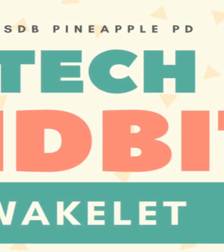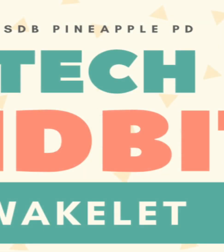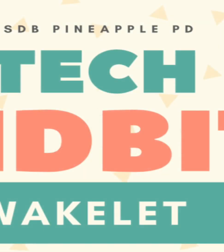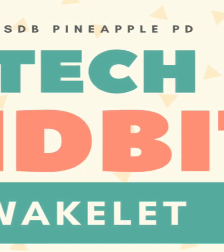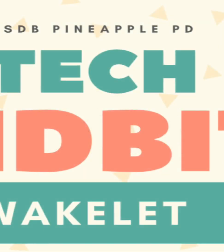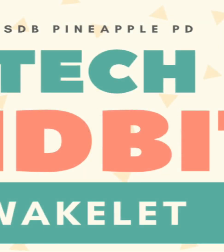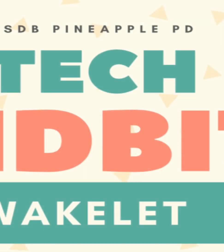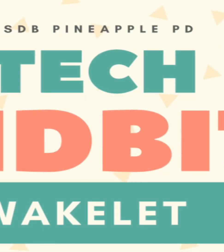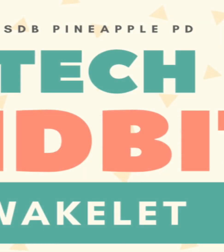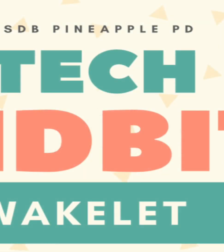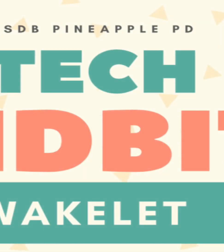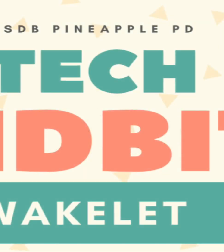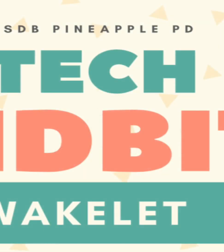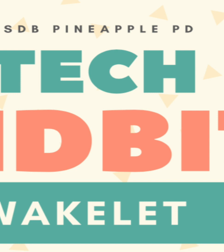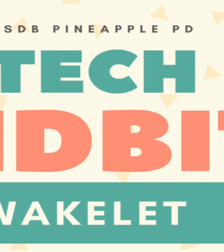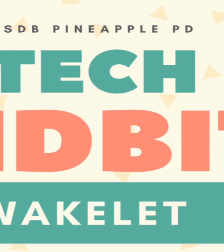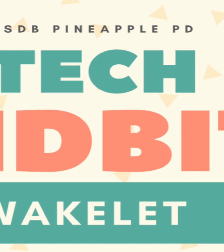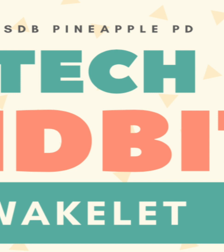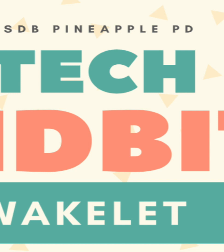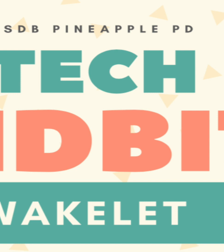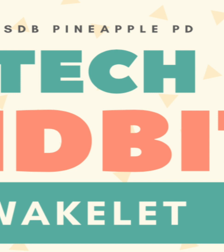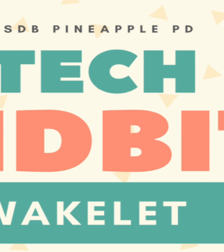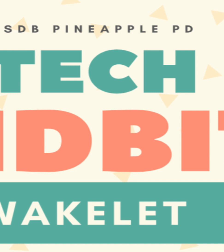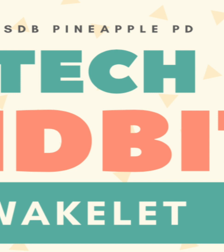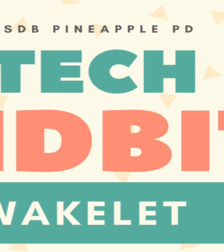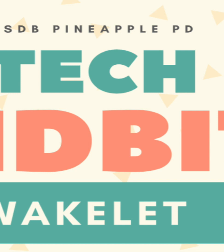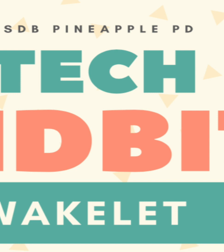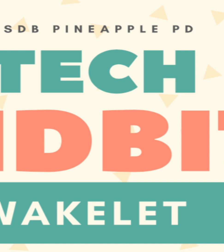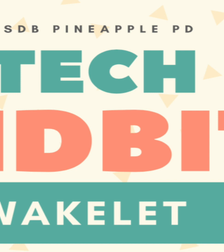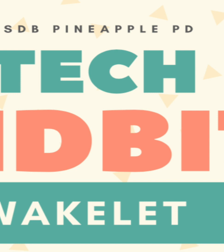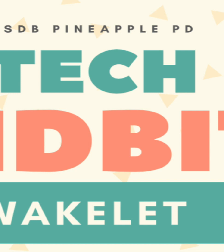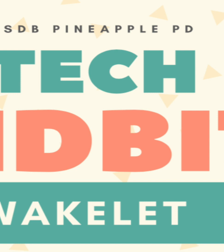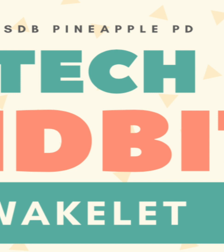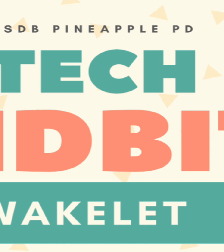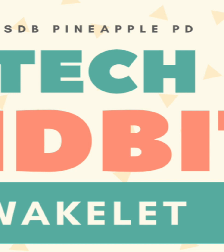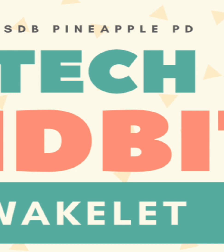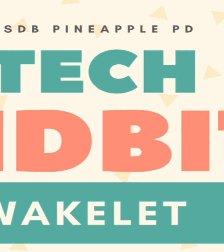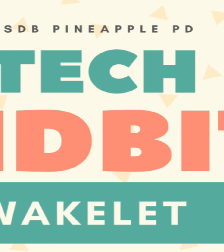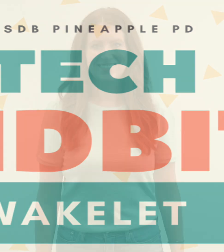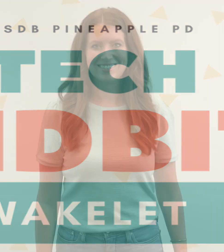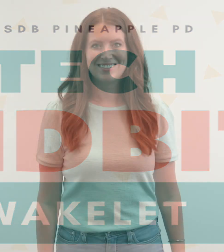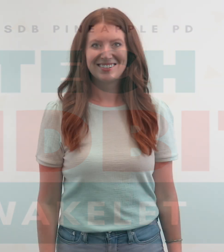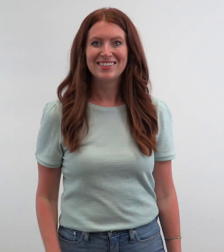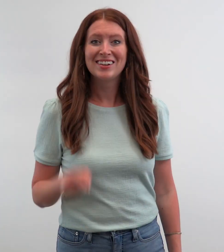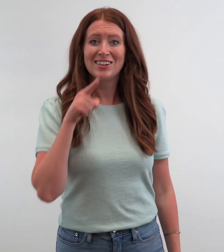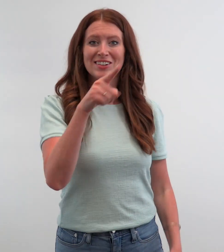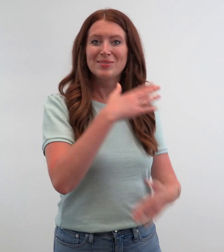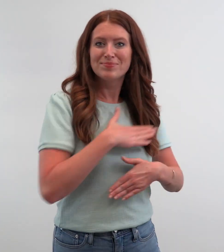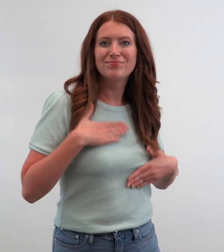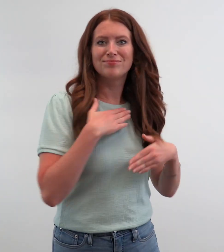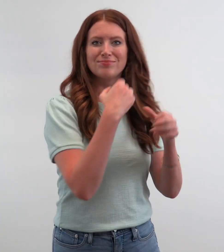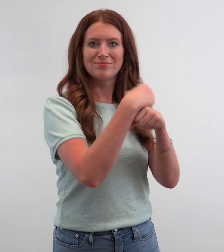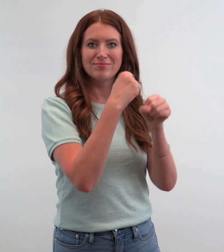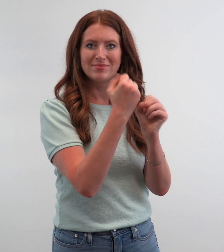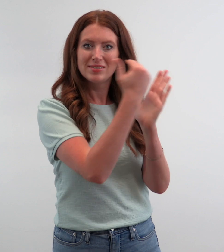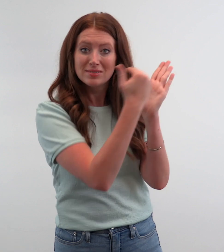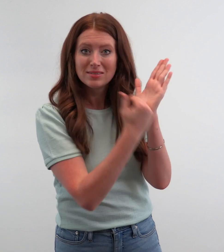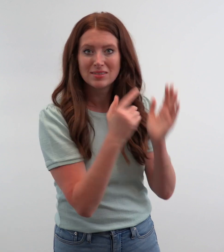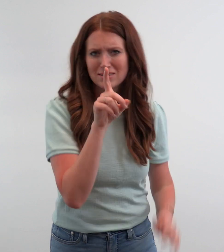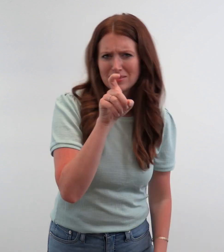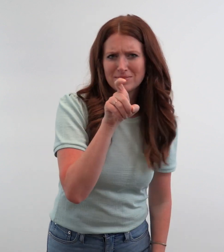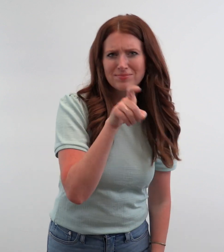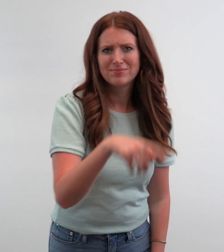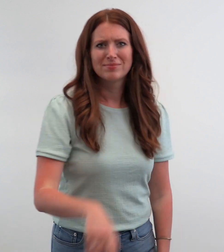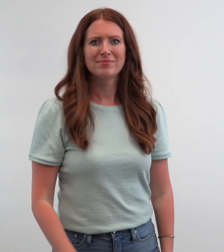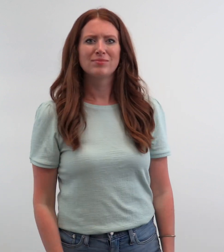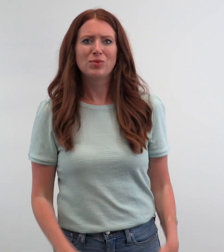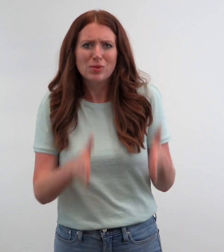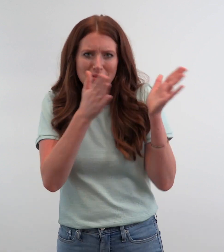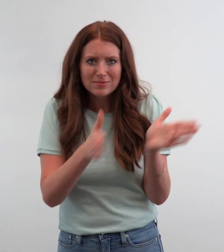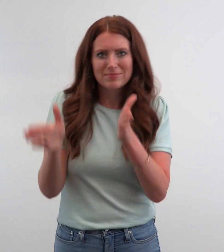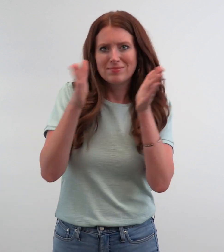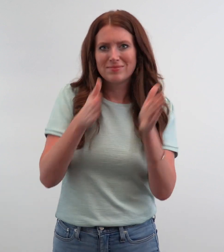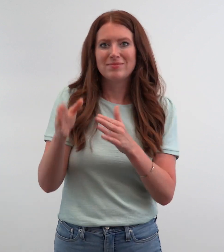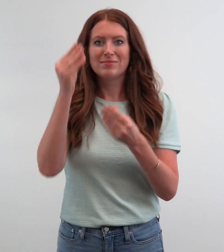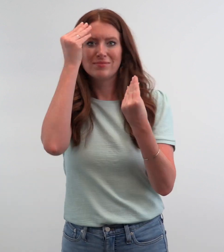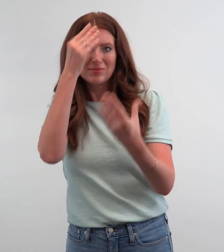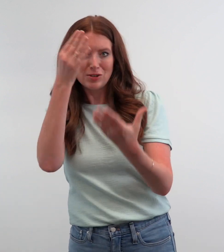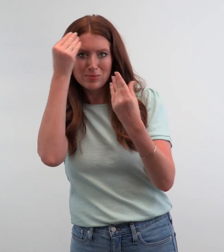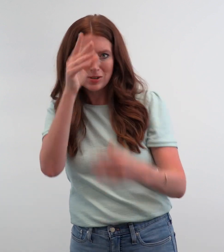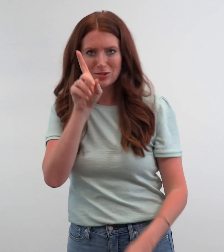FSDB Pineapple PD tech tidbit Wakelet. Do you enjoy making lists? organizing